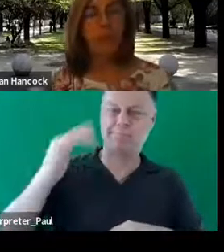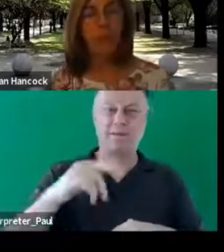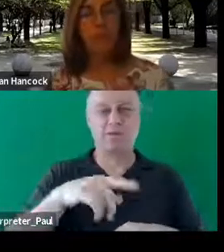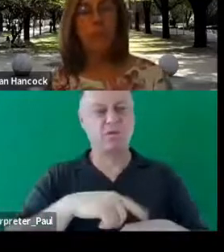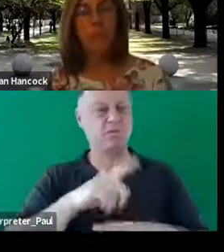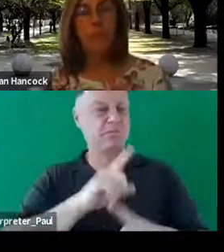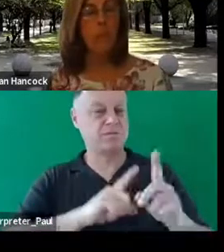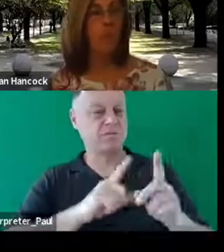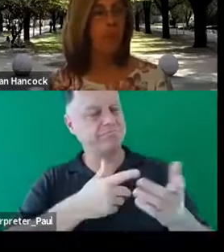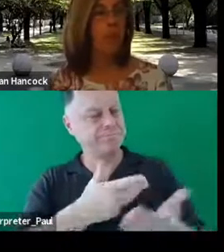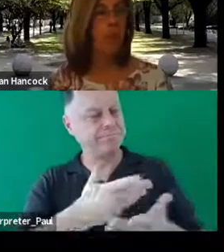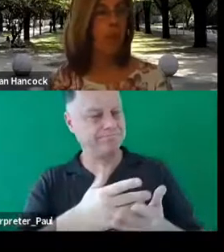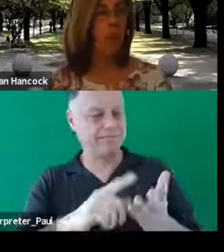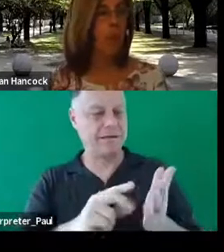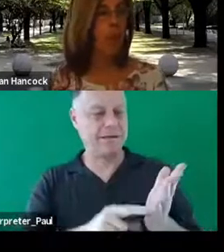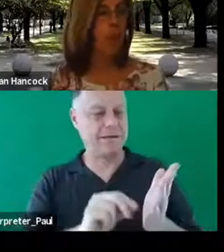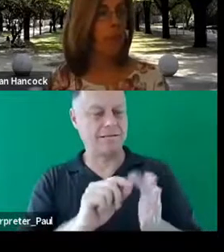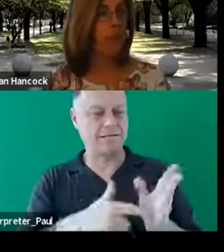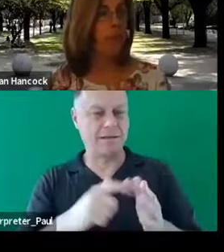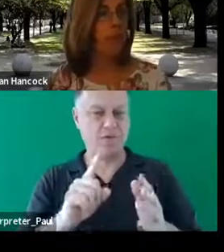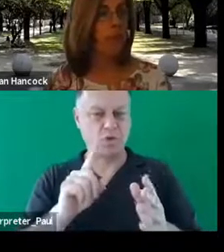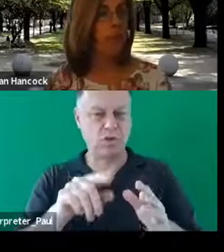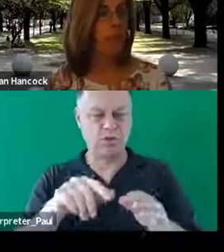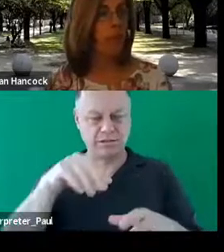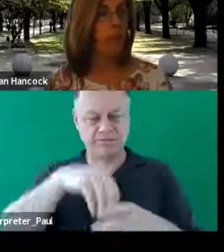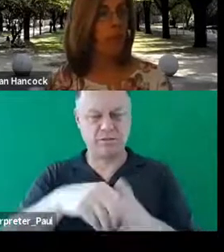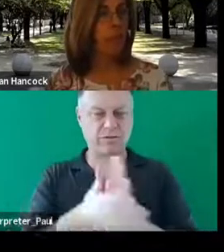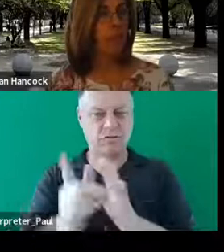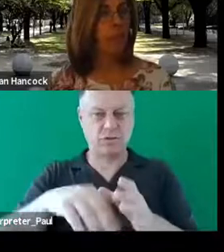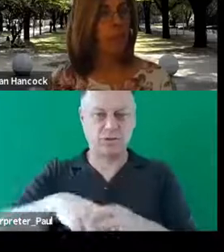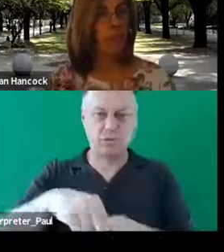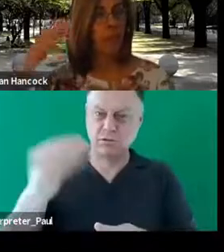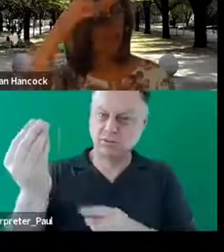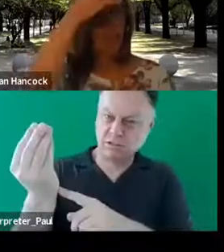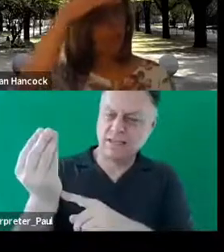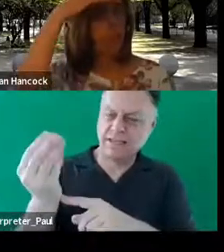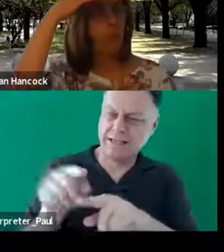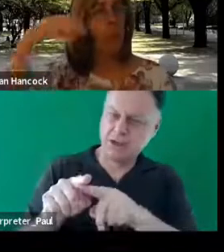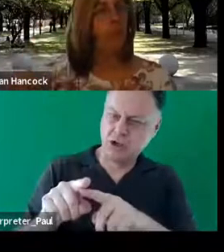unpacking and practising these skills and also approaching the social group,